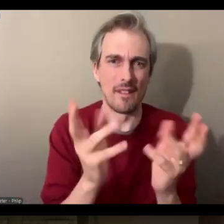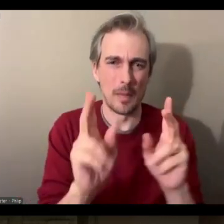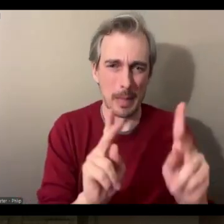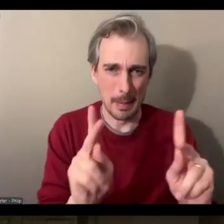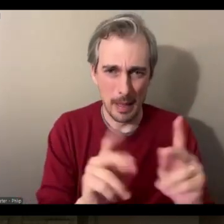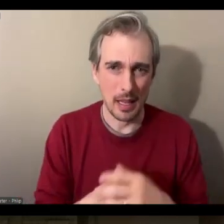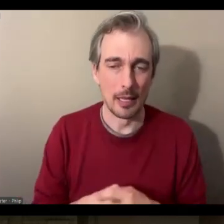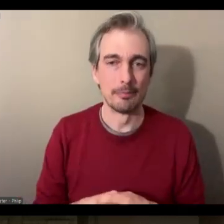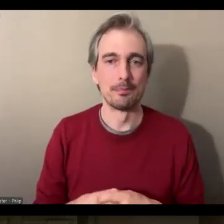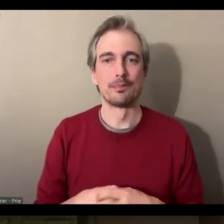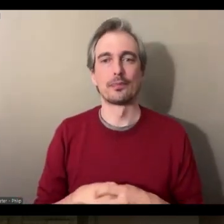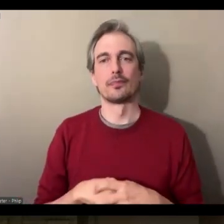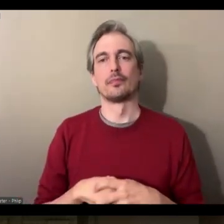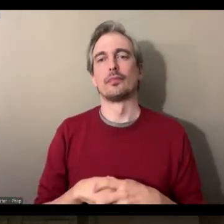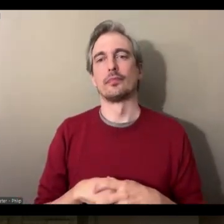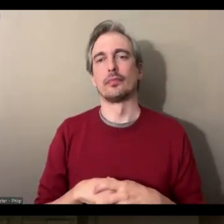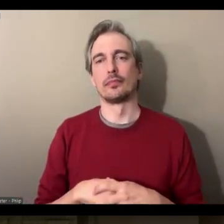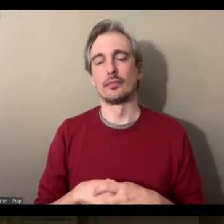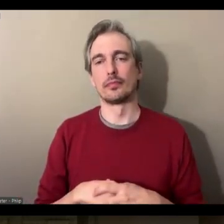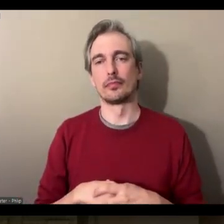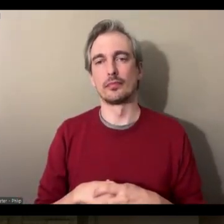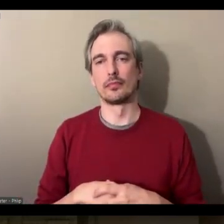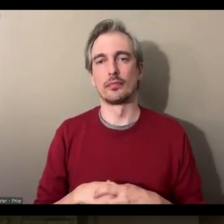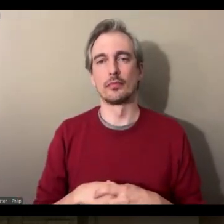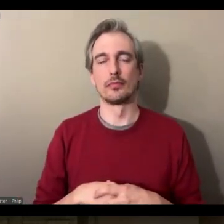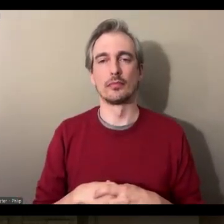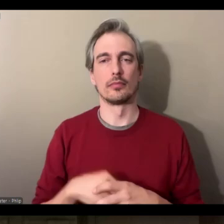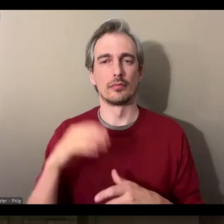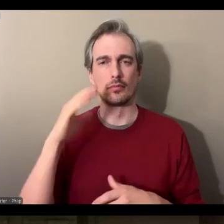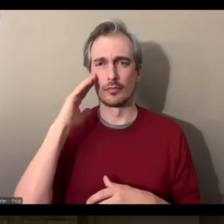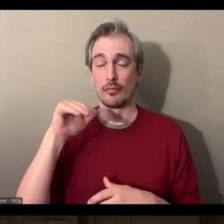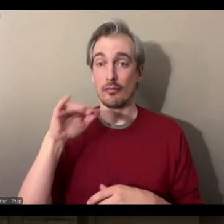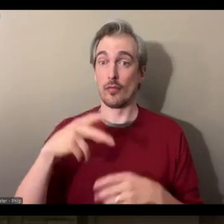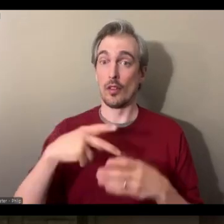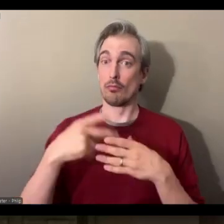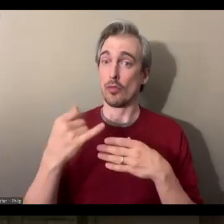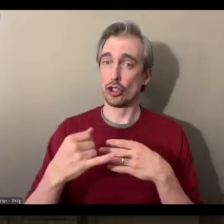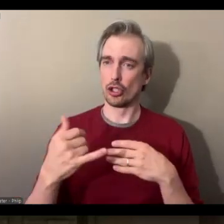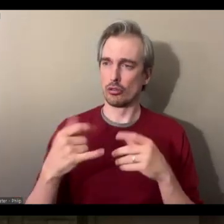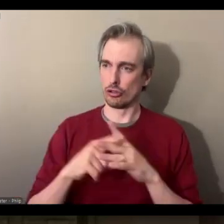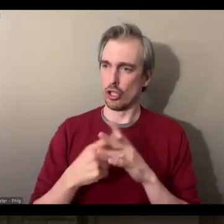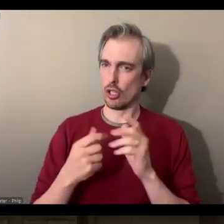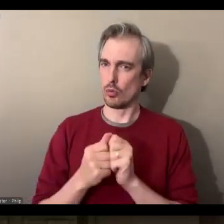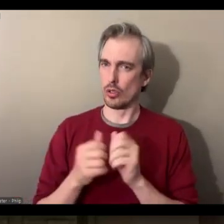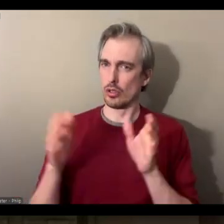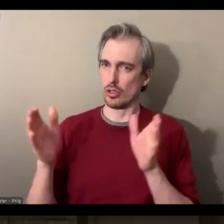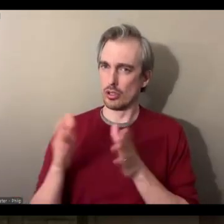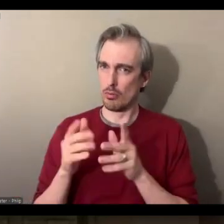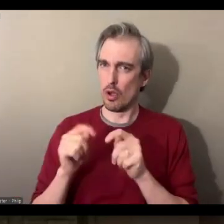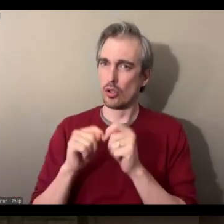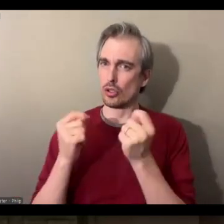even though this project was led by a small team of us, who brought it together, it's ultimately